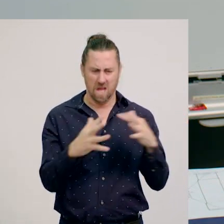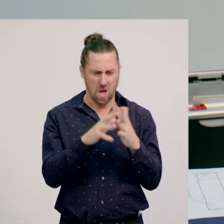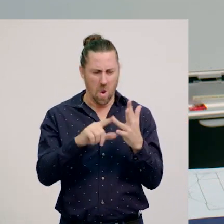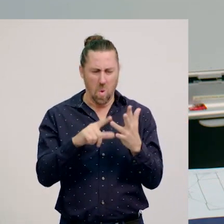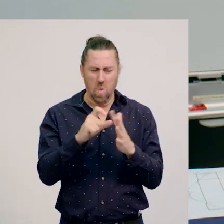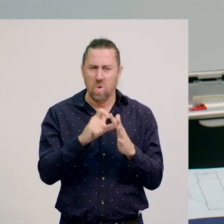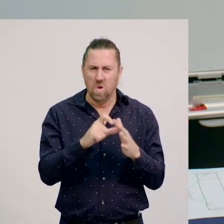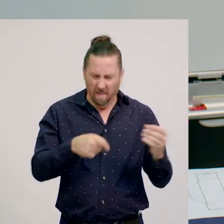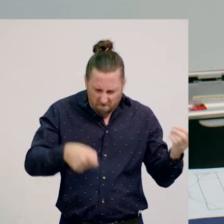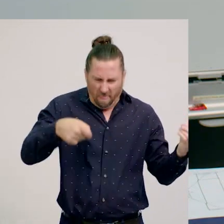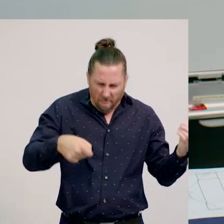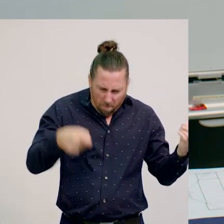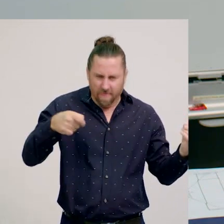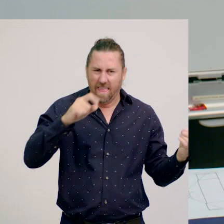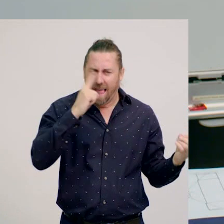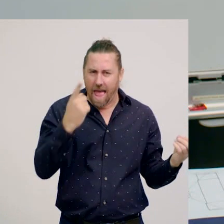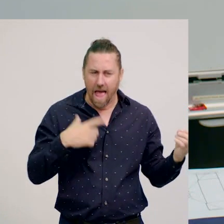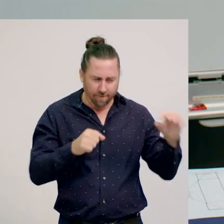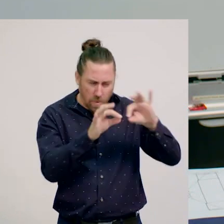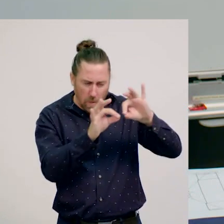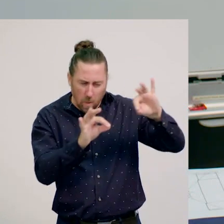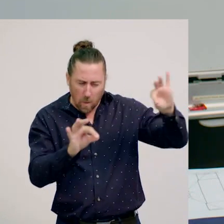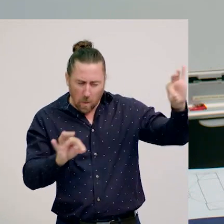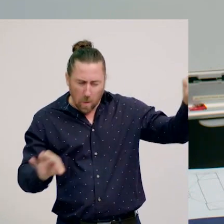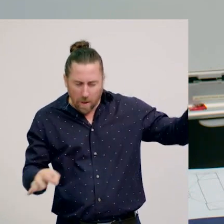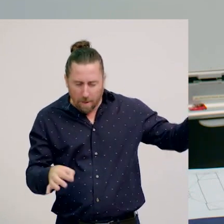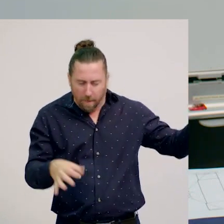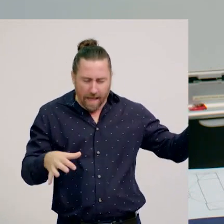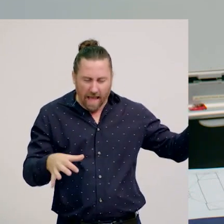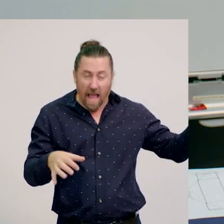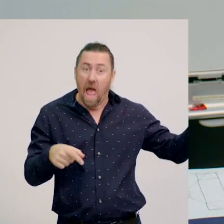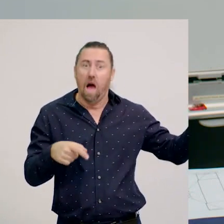to make the sound. So the strings are made of metal.